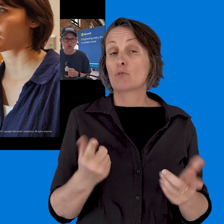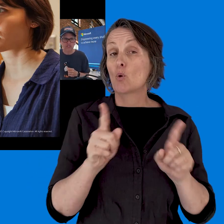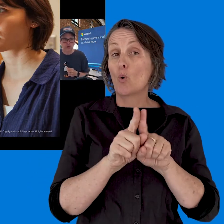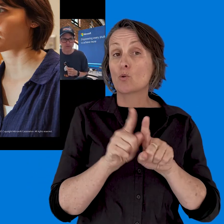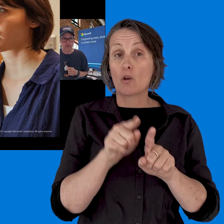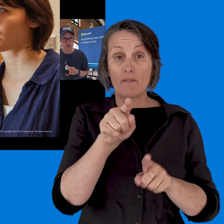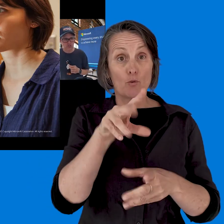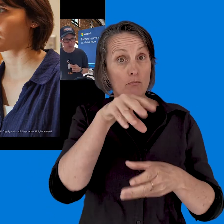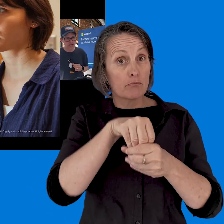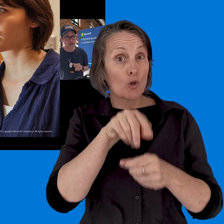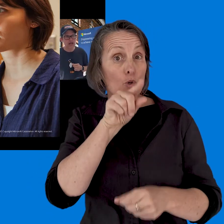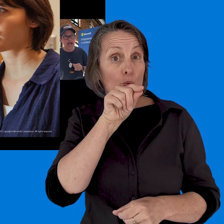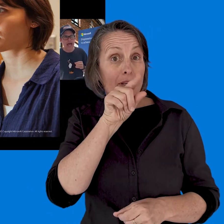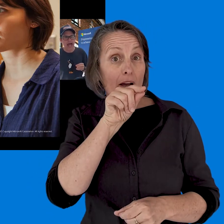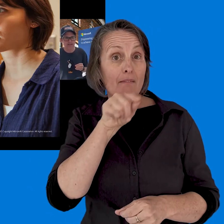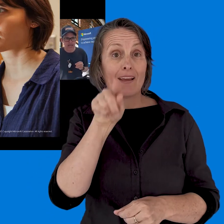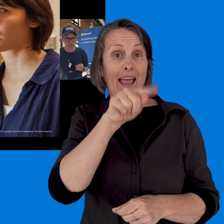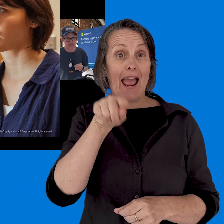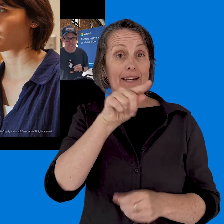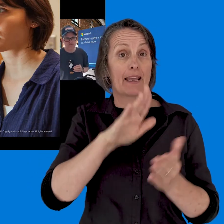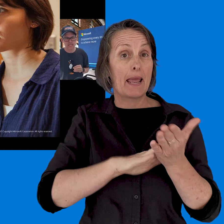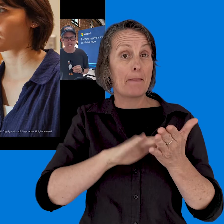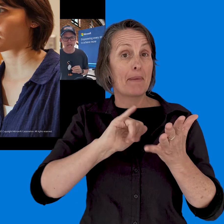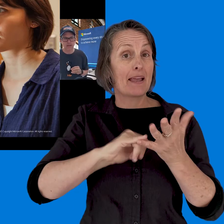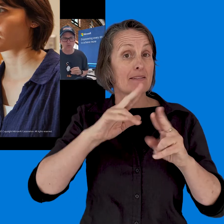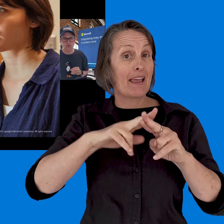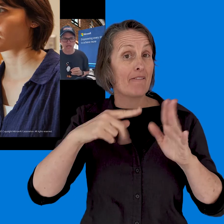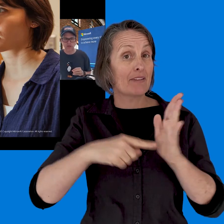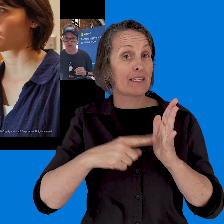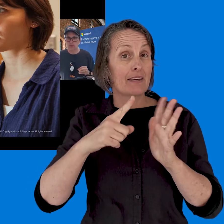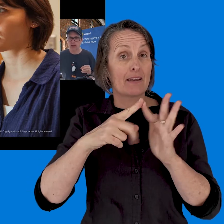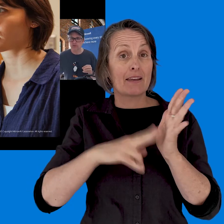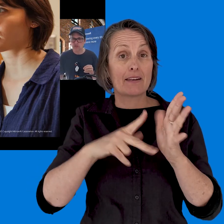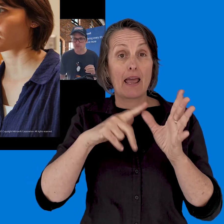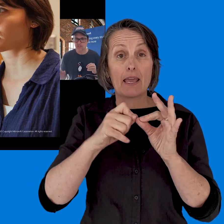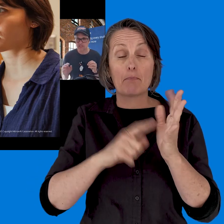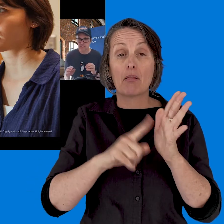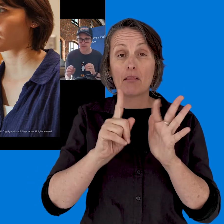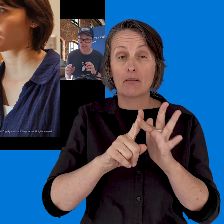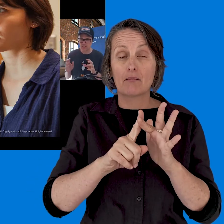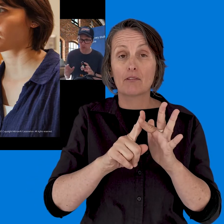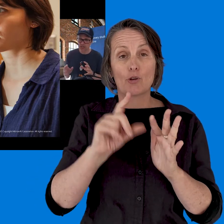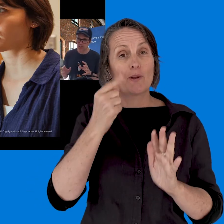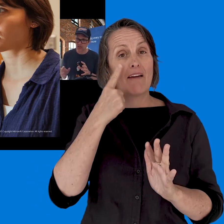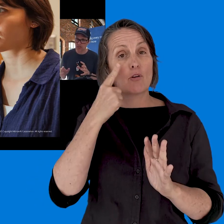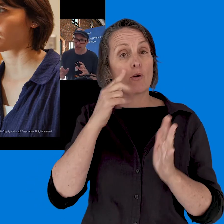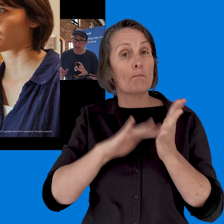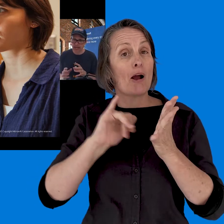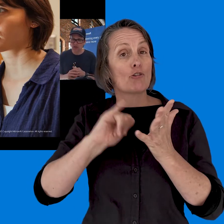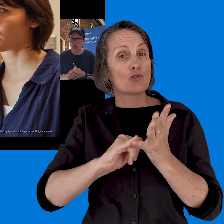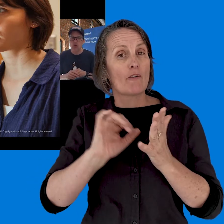Also, if you're on Twitter at MSFTEnable will take you to Microsoft's accessibility Twitter handle,